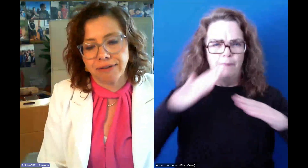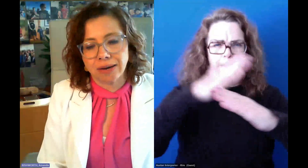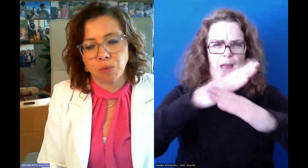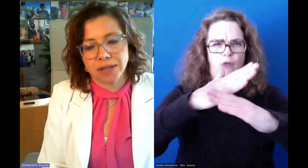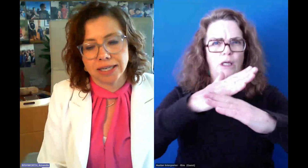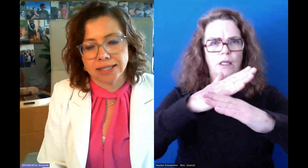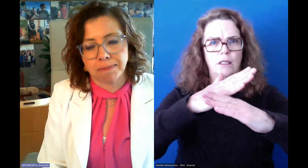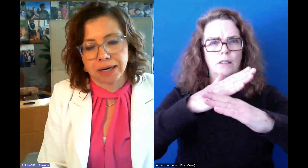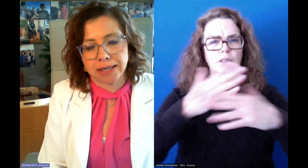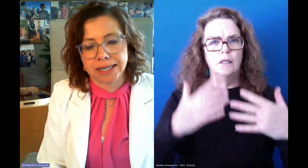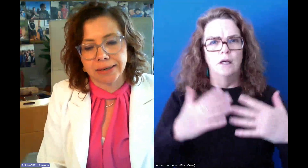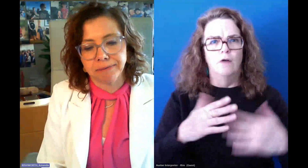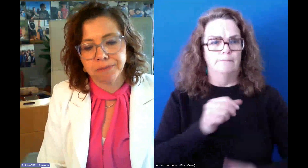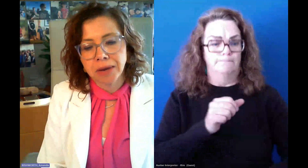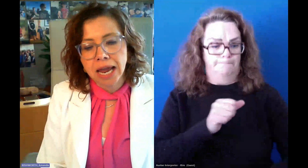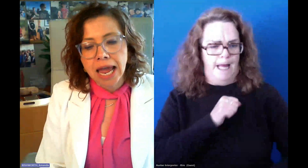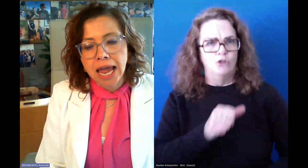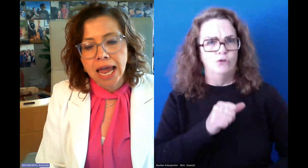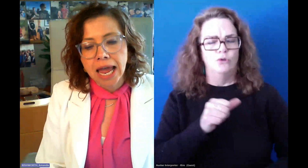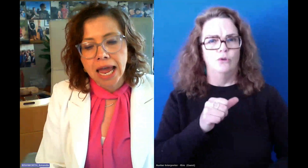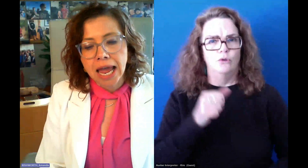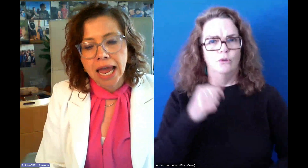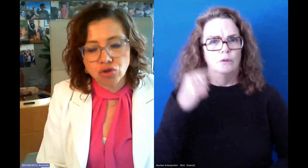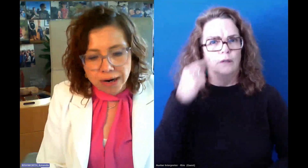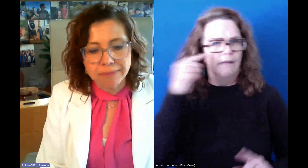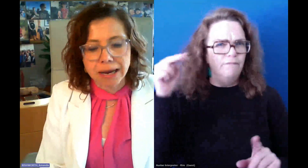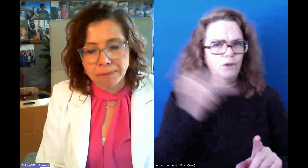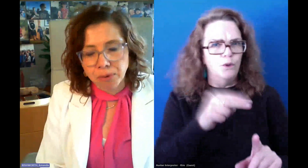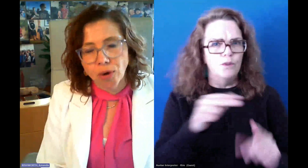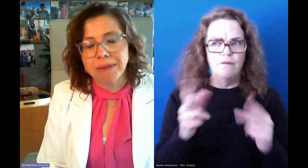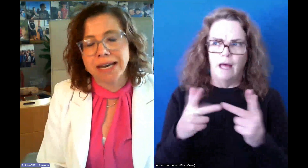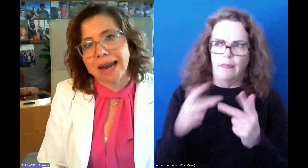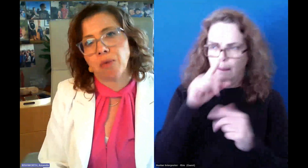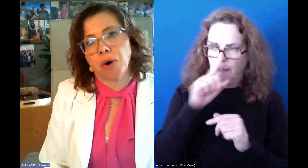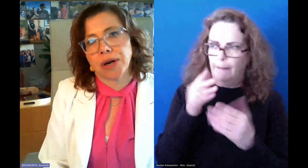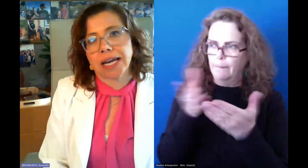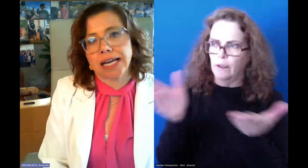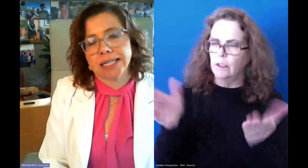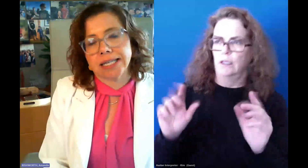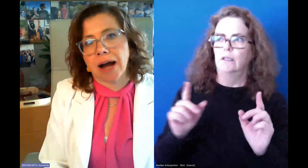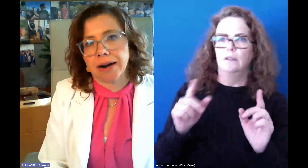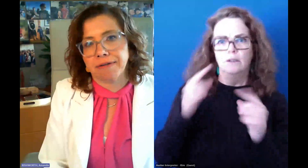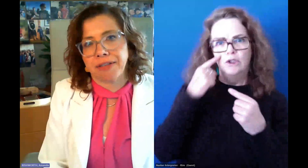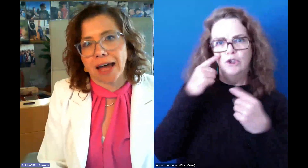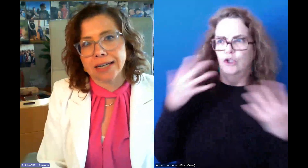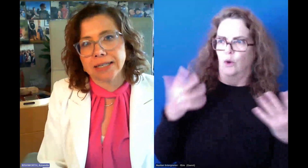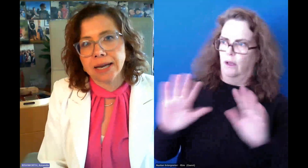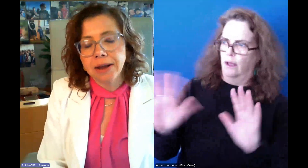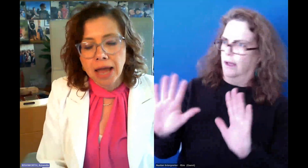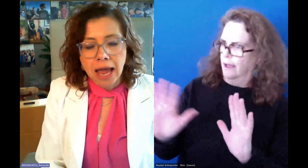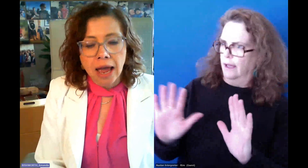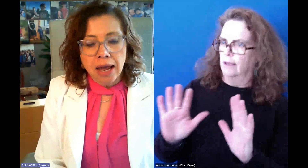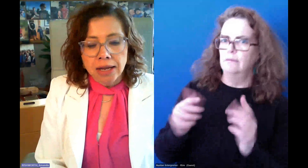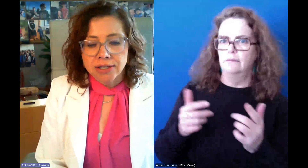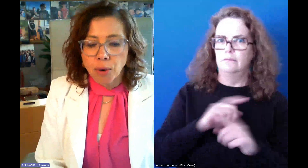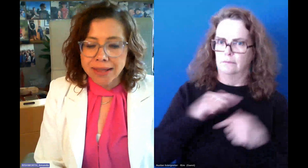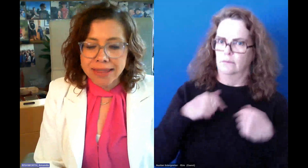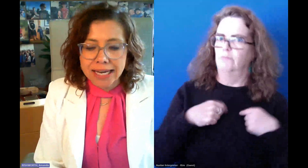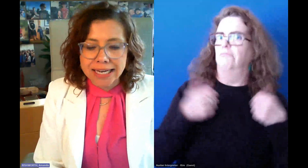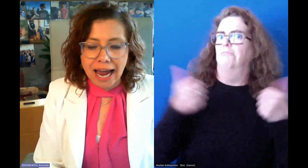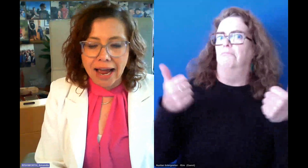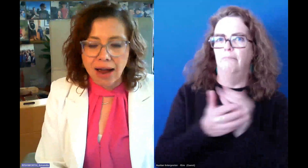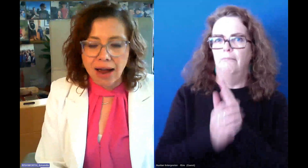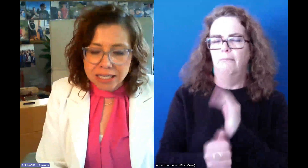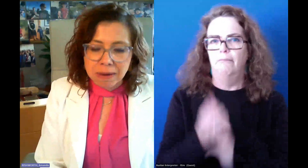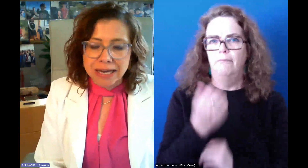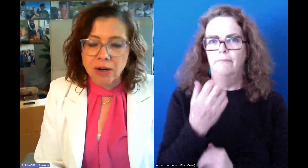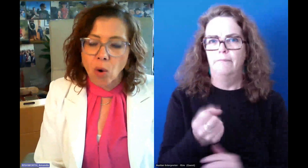living with disability and this DREAM Employment Network is part of that so I think what has been